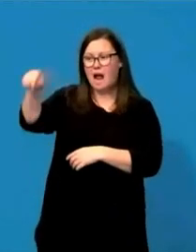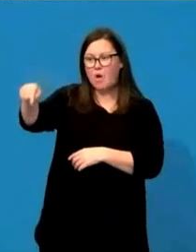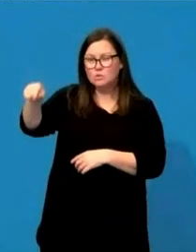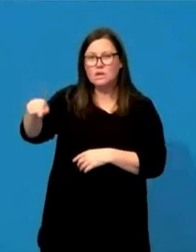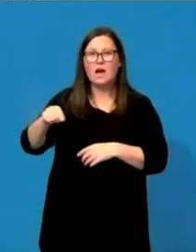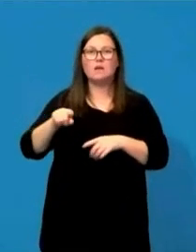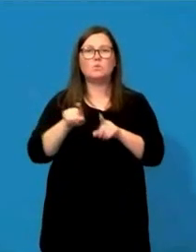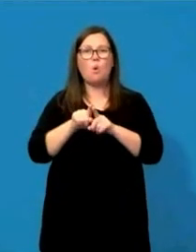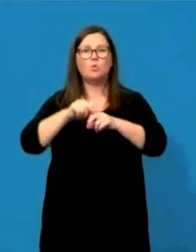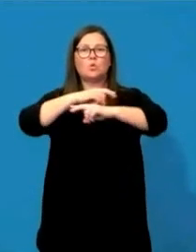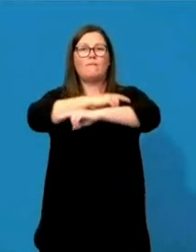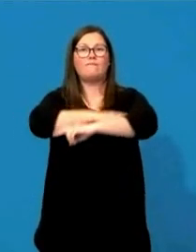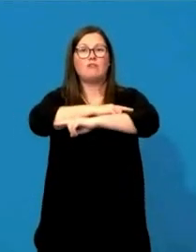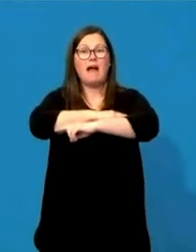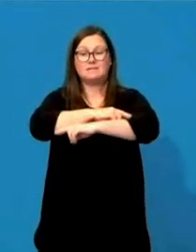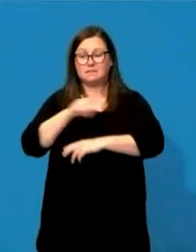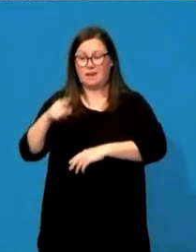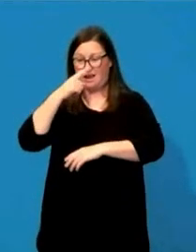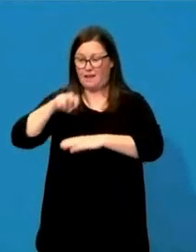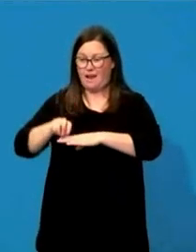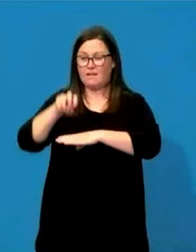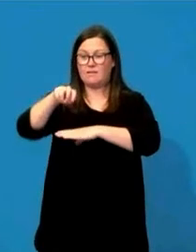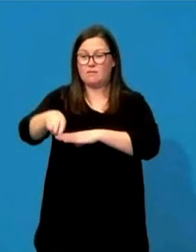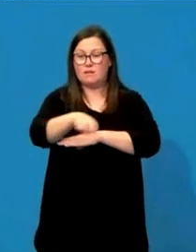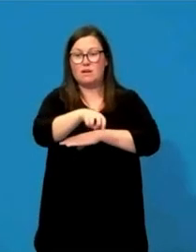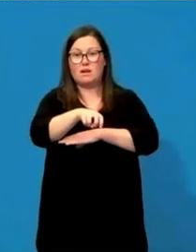a place to go outside and sit when she was quite young.